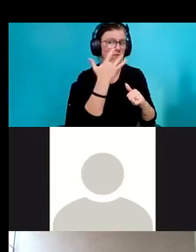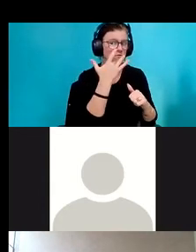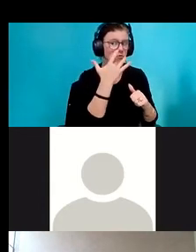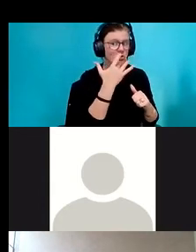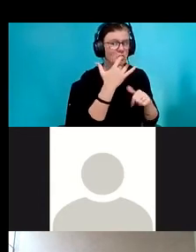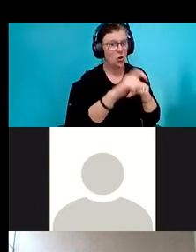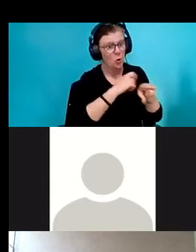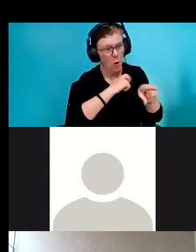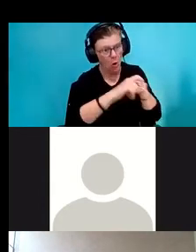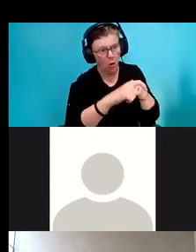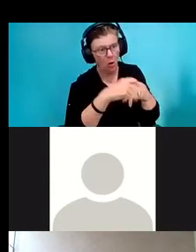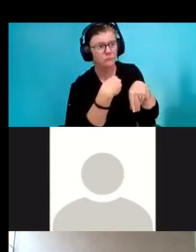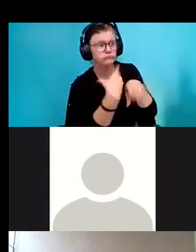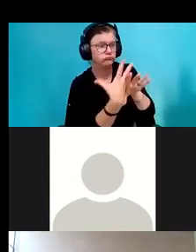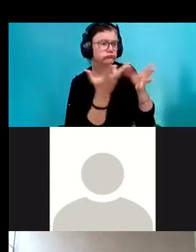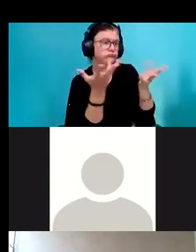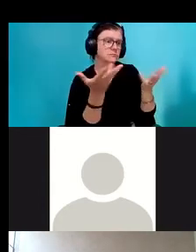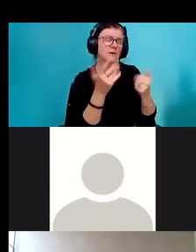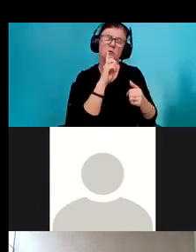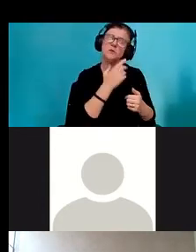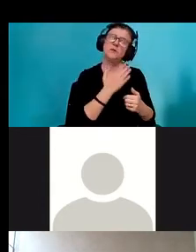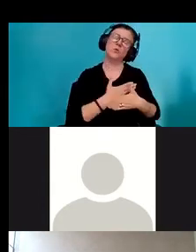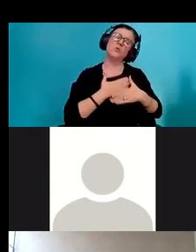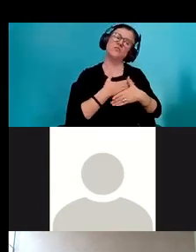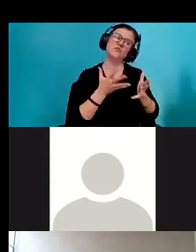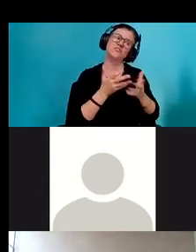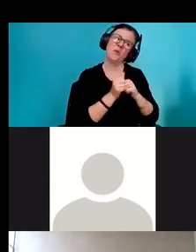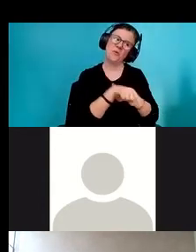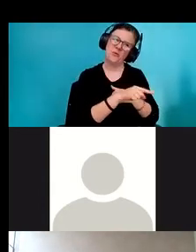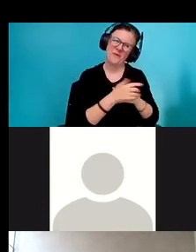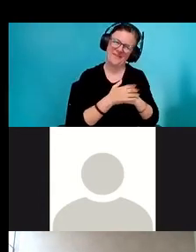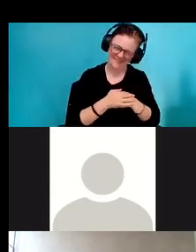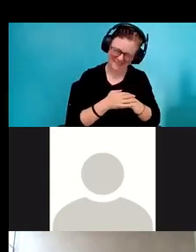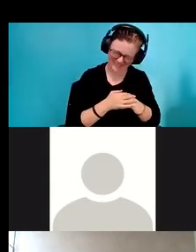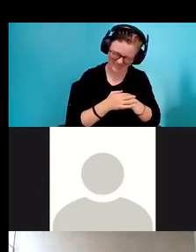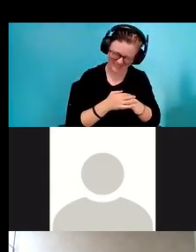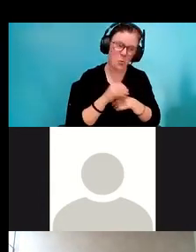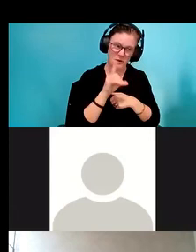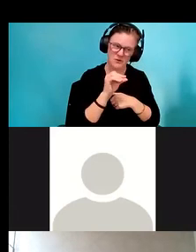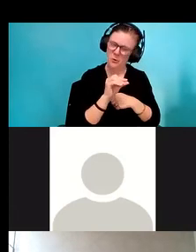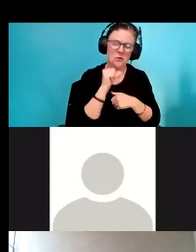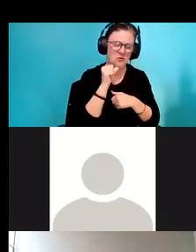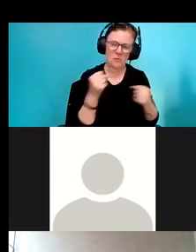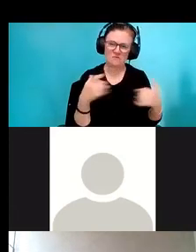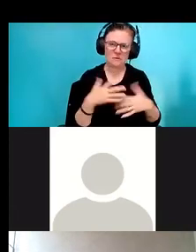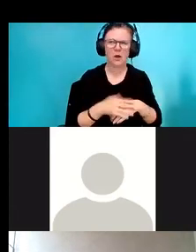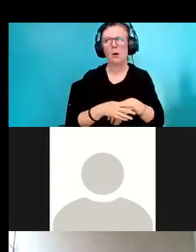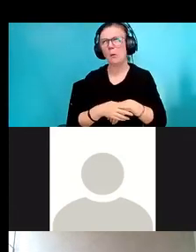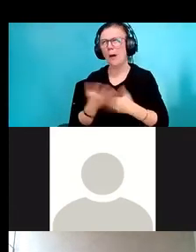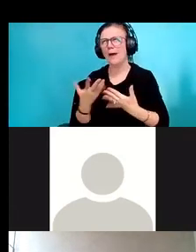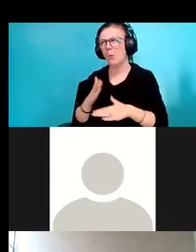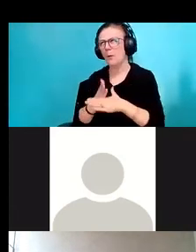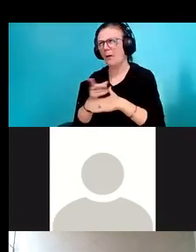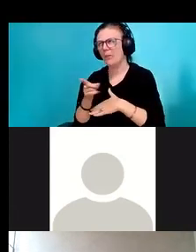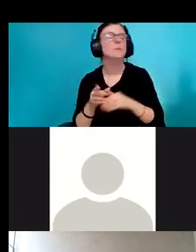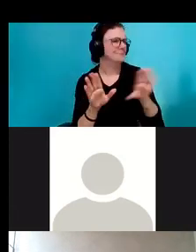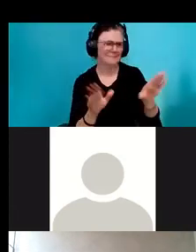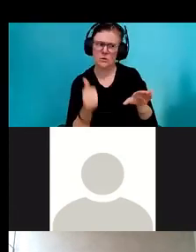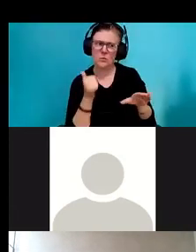And it's the most rewarding part of our jobs, speaking for myself, at least. So don't ever hesitate to reach out with a question,